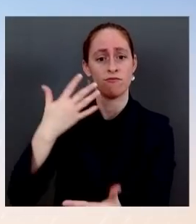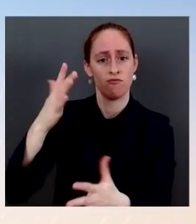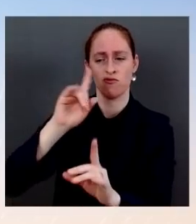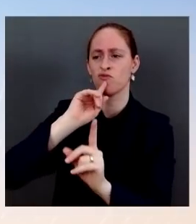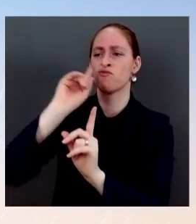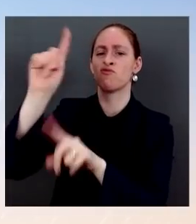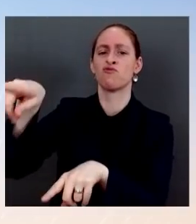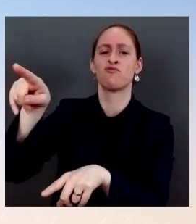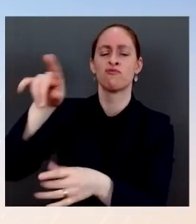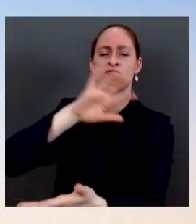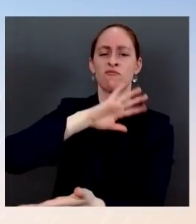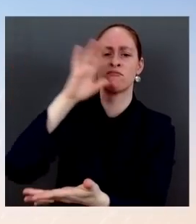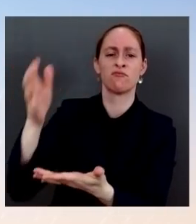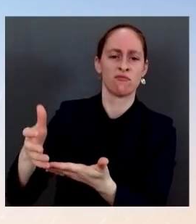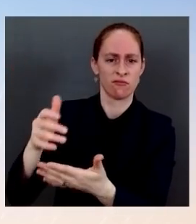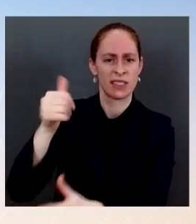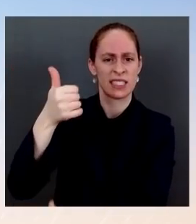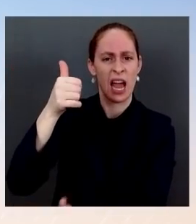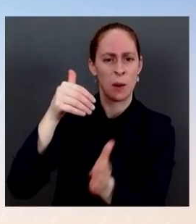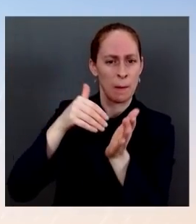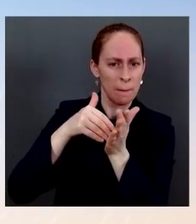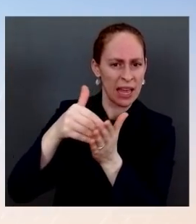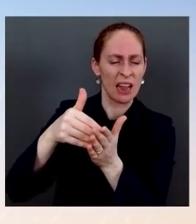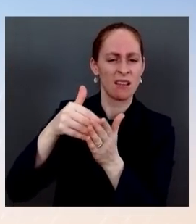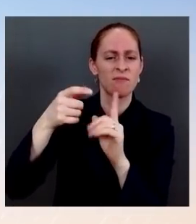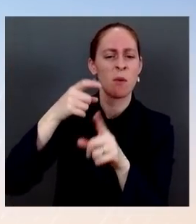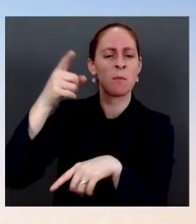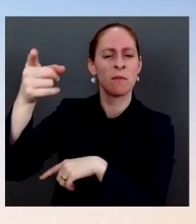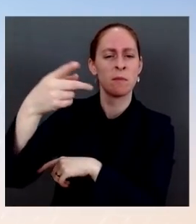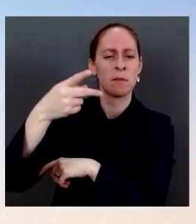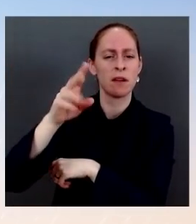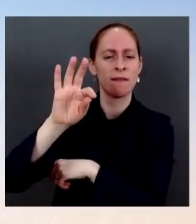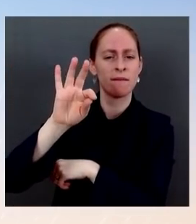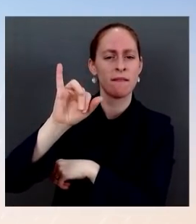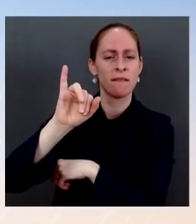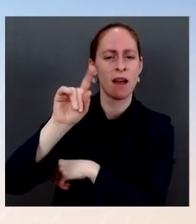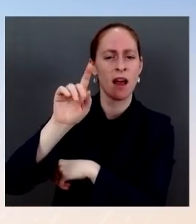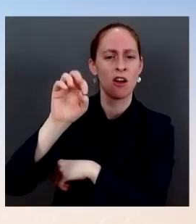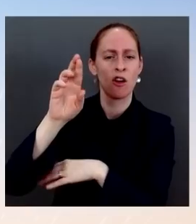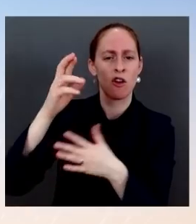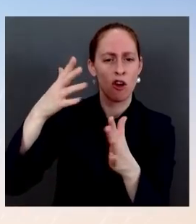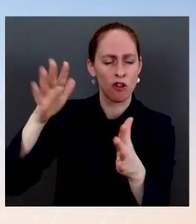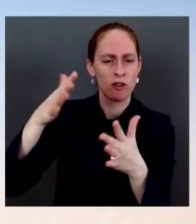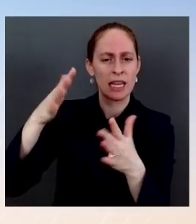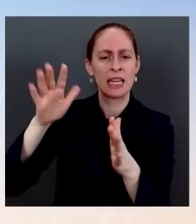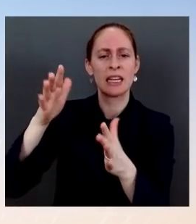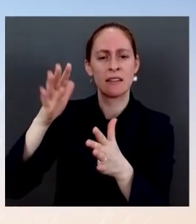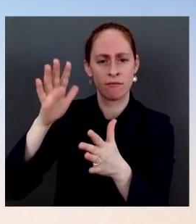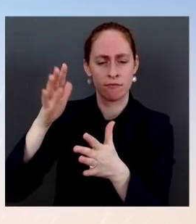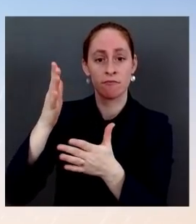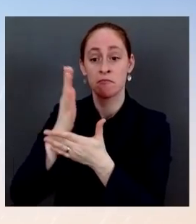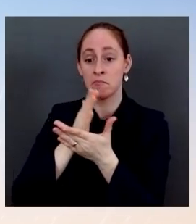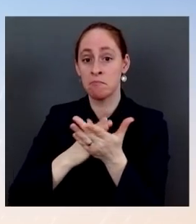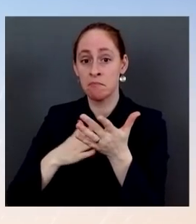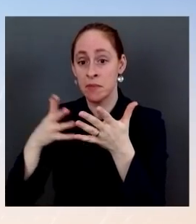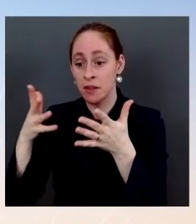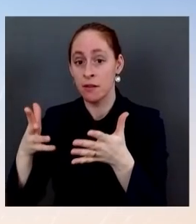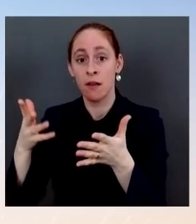will be available in January. We will not get the full package of that, I think, until the summer. We've also purchased 3 million Merck doses,